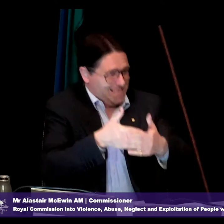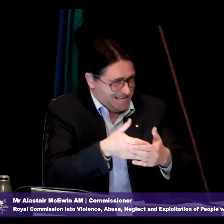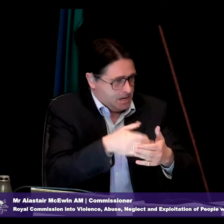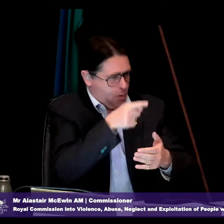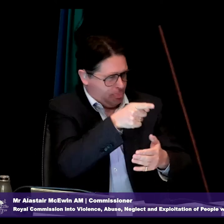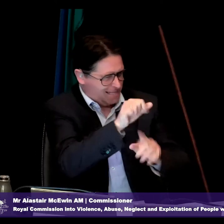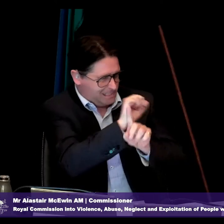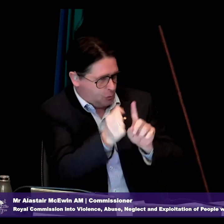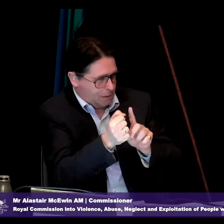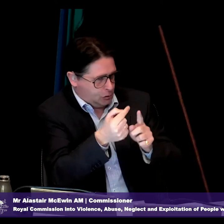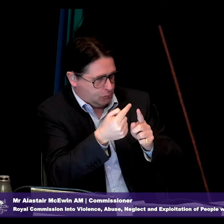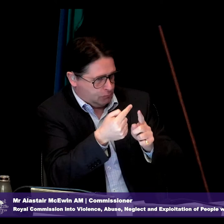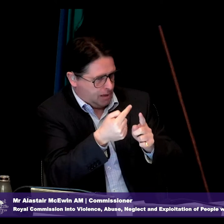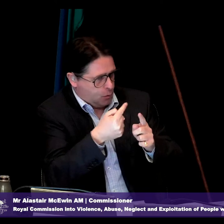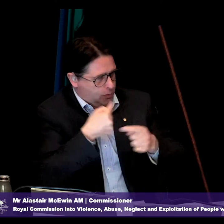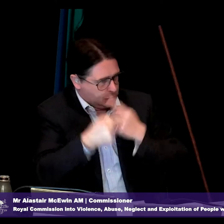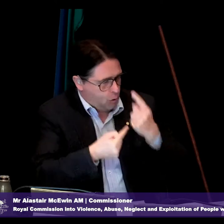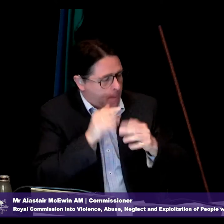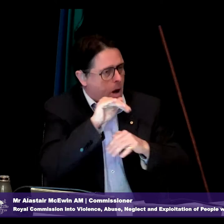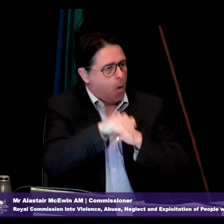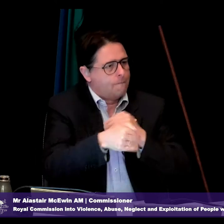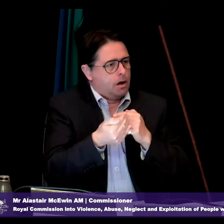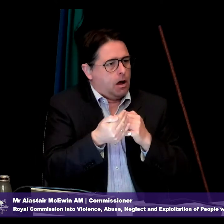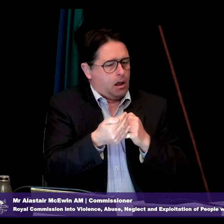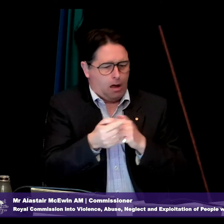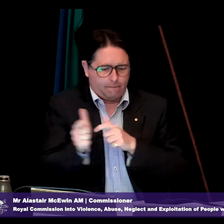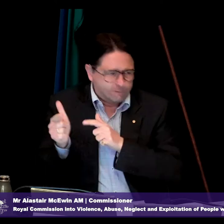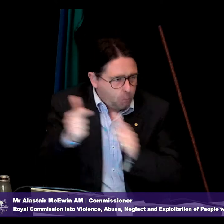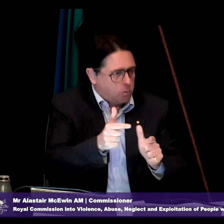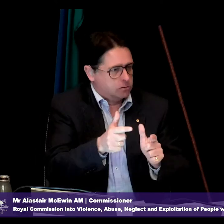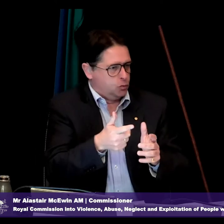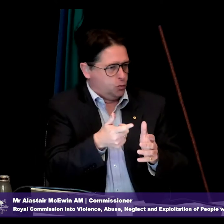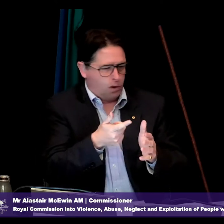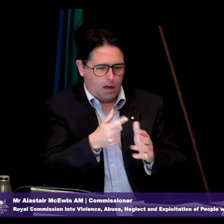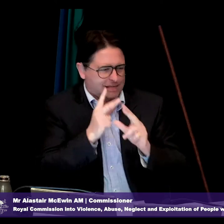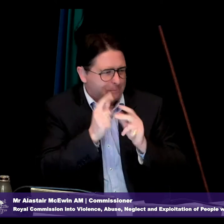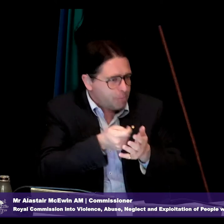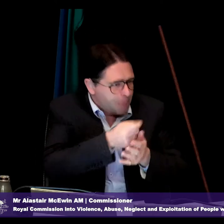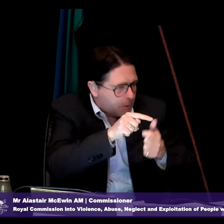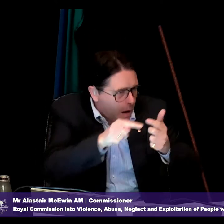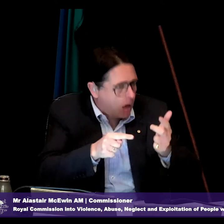possibly one of the barriers in the situations that you describe is around the